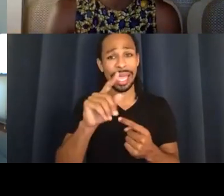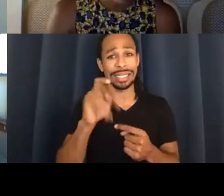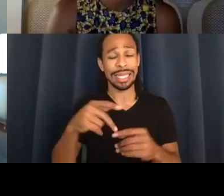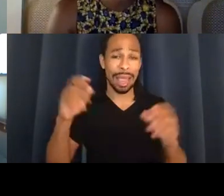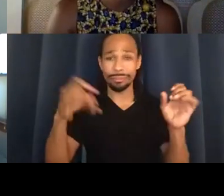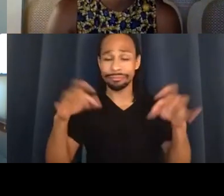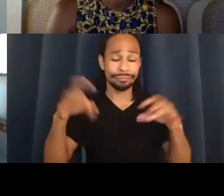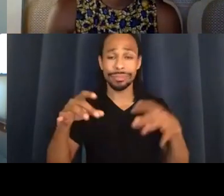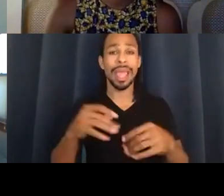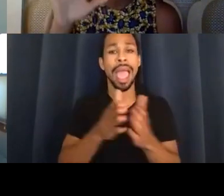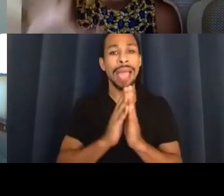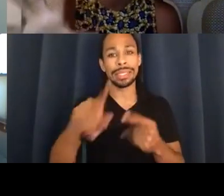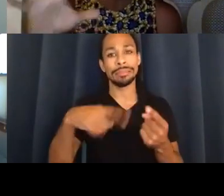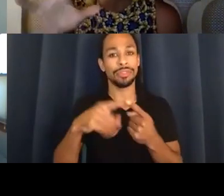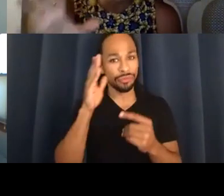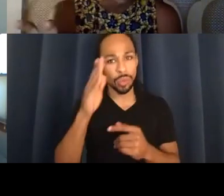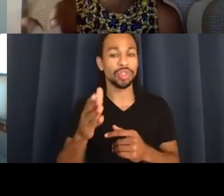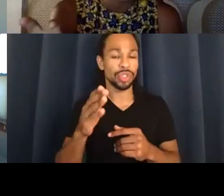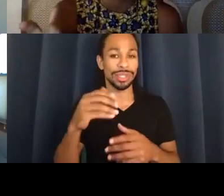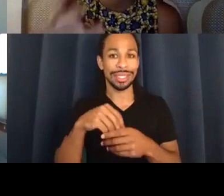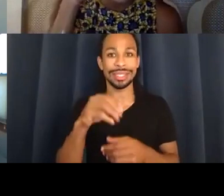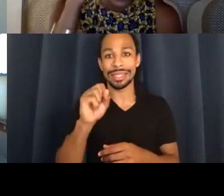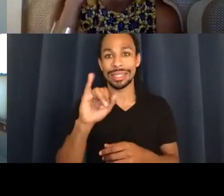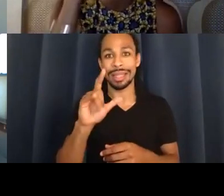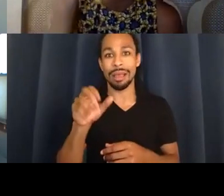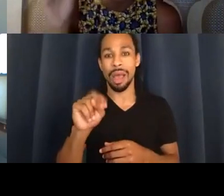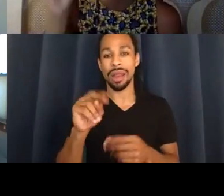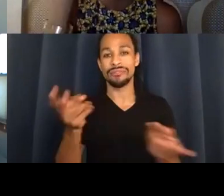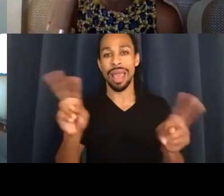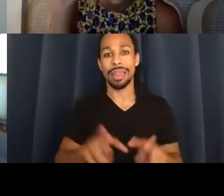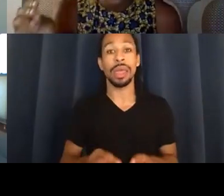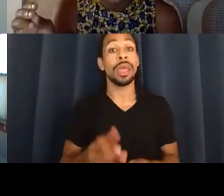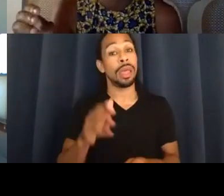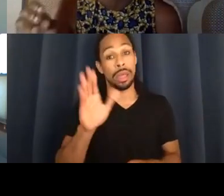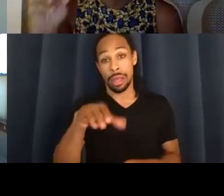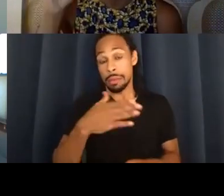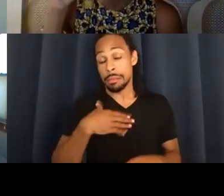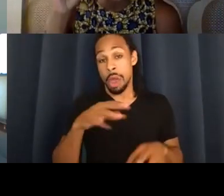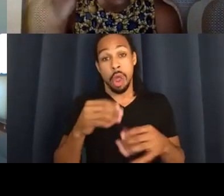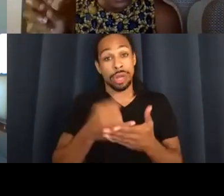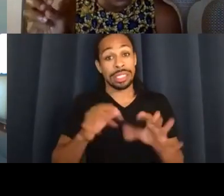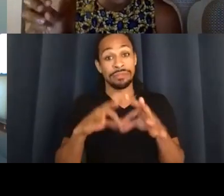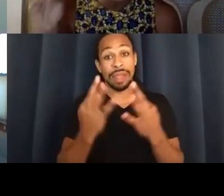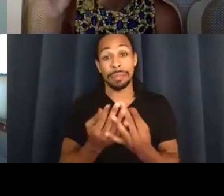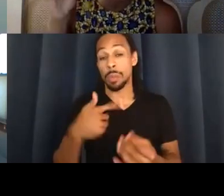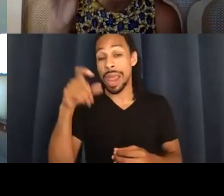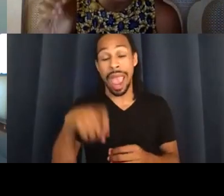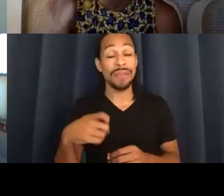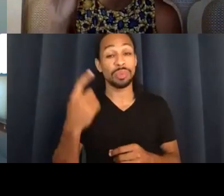Valley. My artistic family, we have to be cross sector in thinking about how important